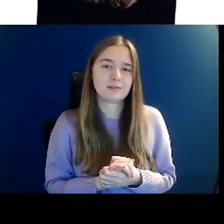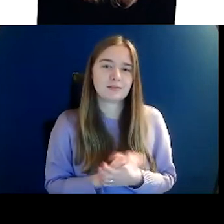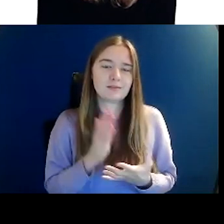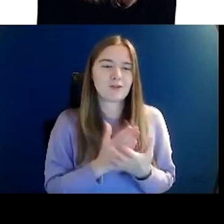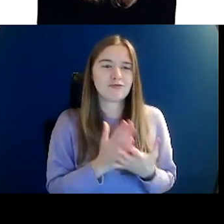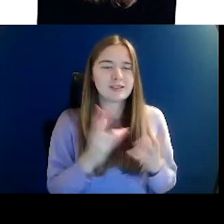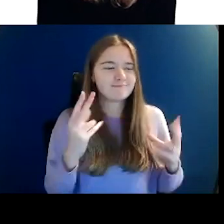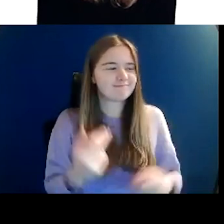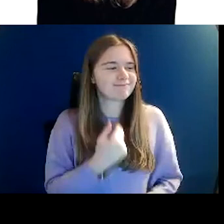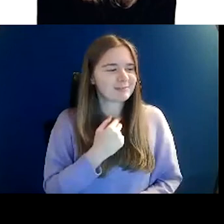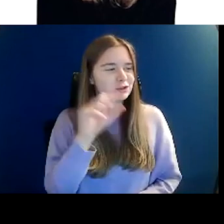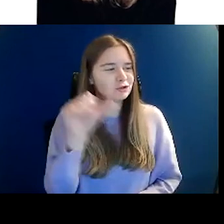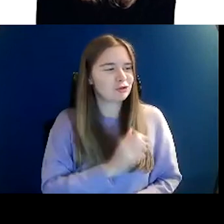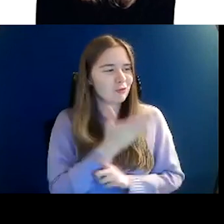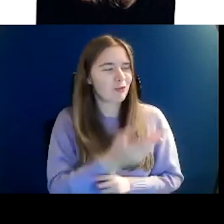that you organized in COP.